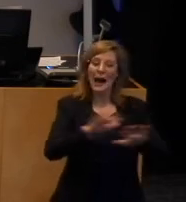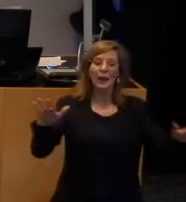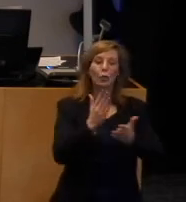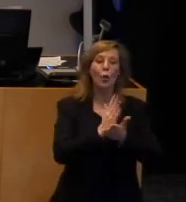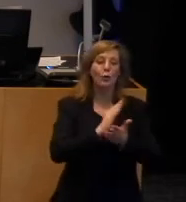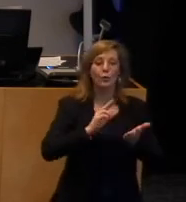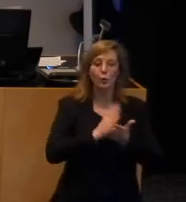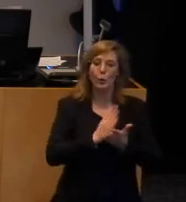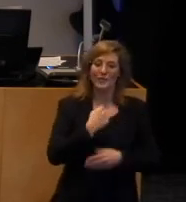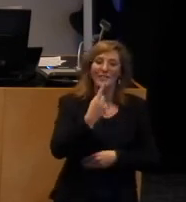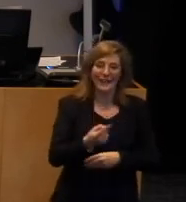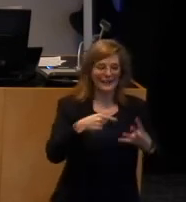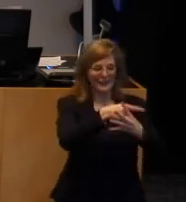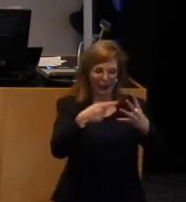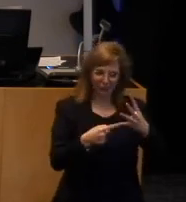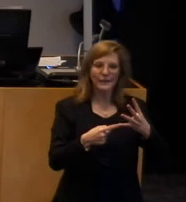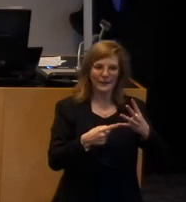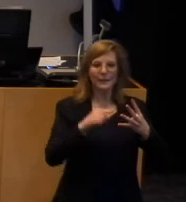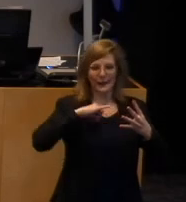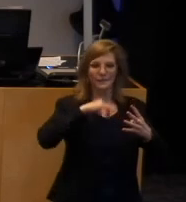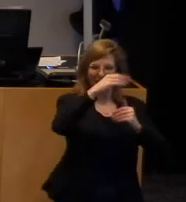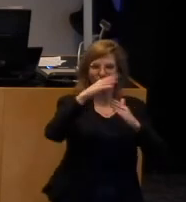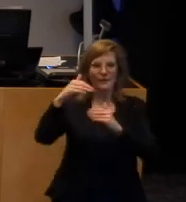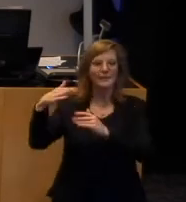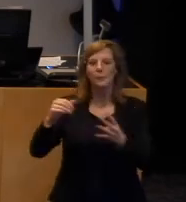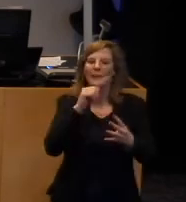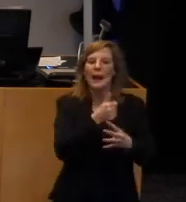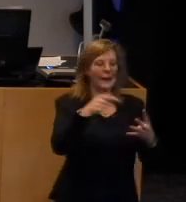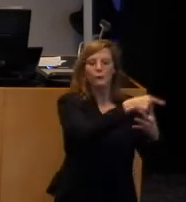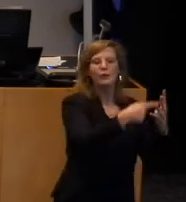but the study provides a definition for all 11 strategies